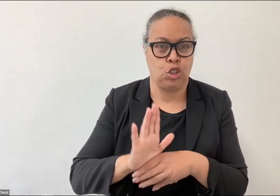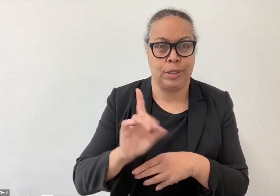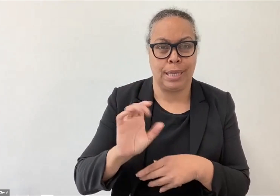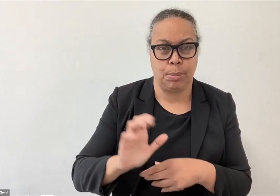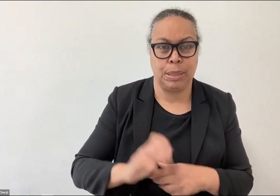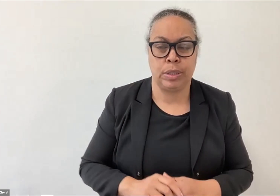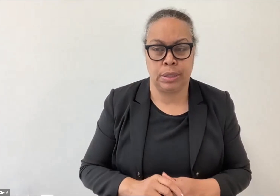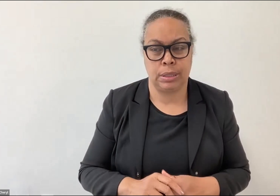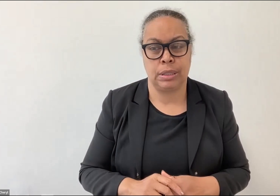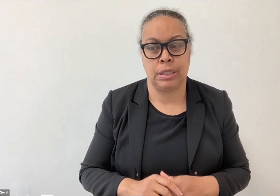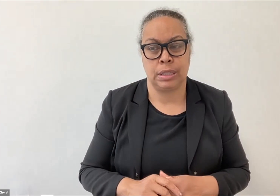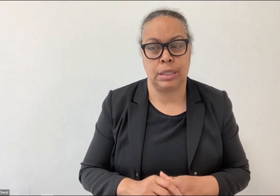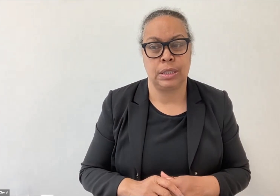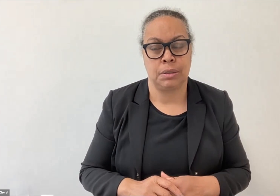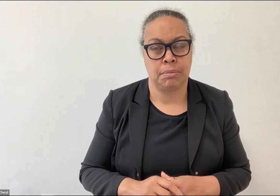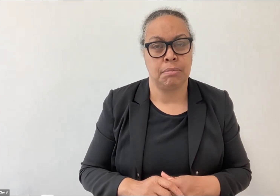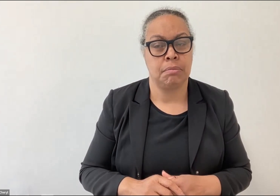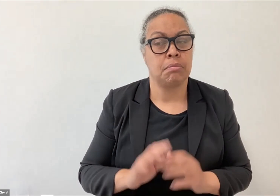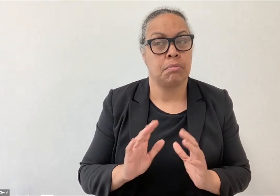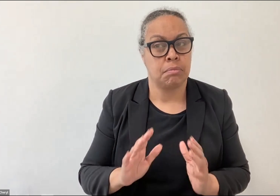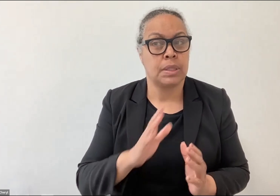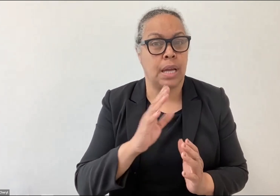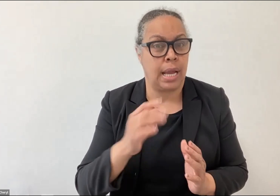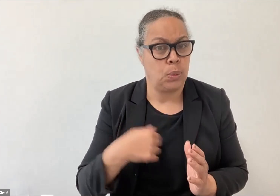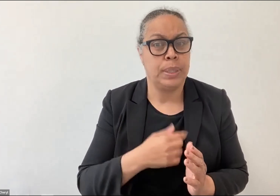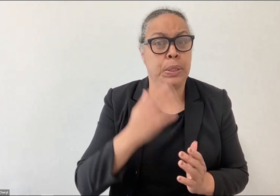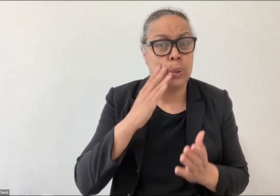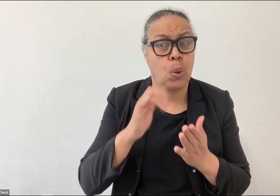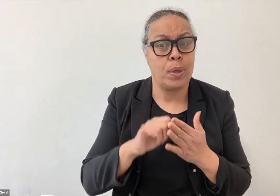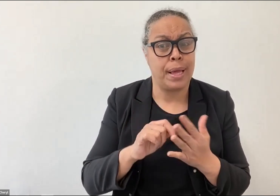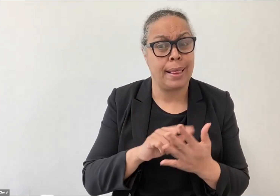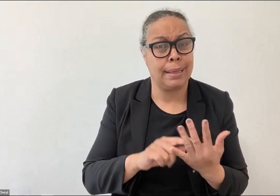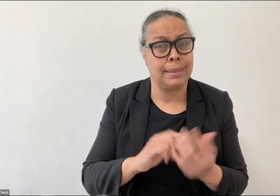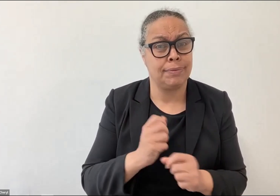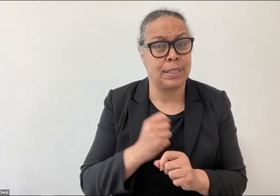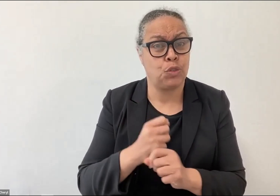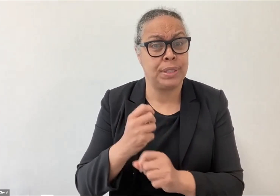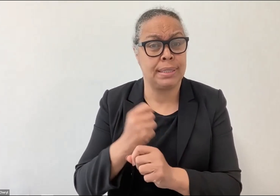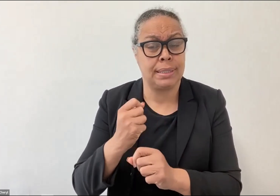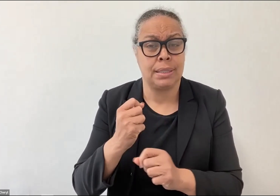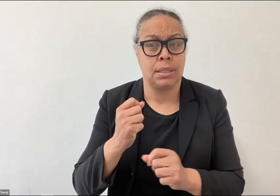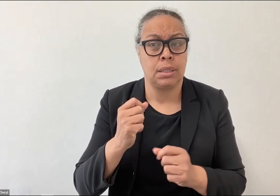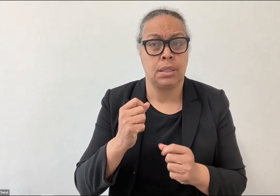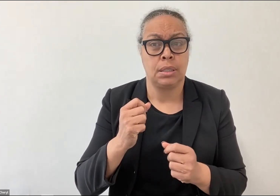As I was saying, we know that these victories are